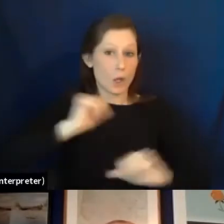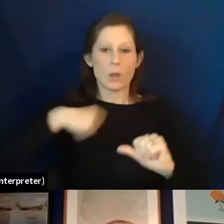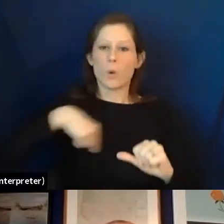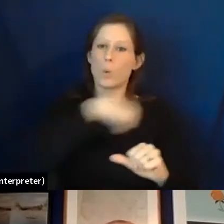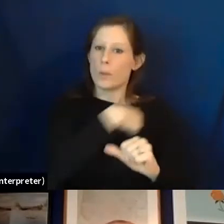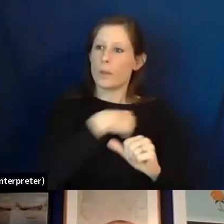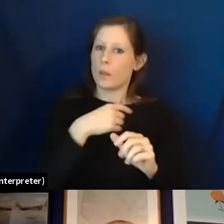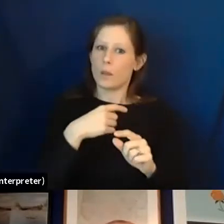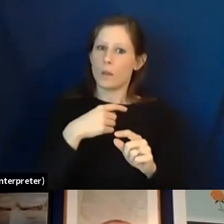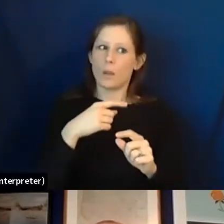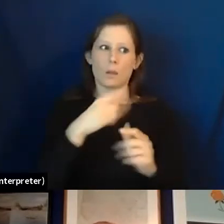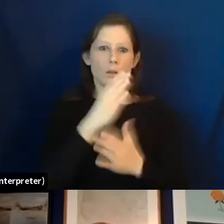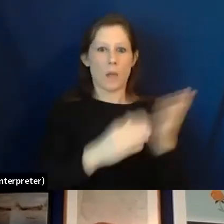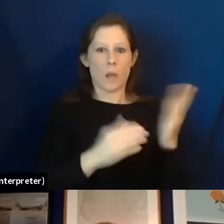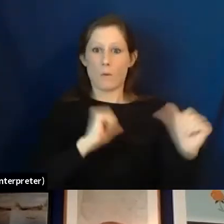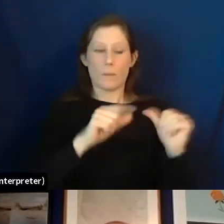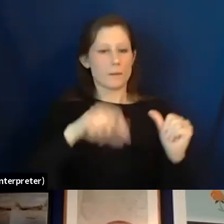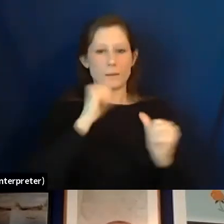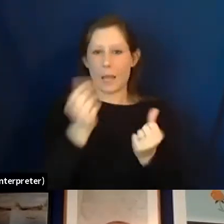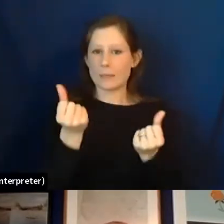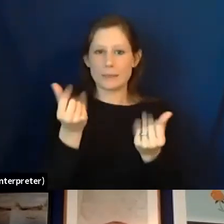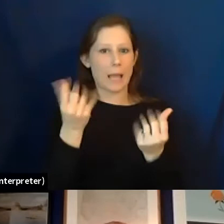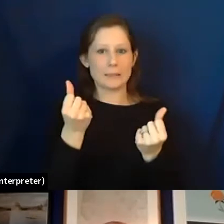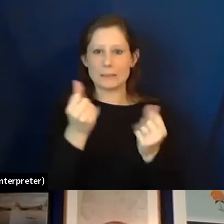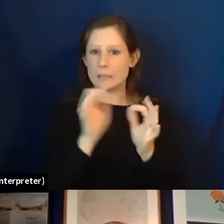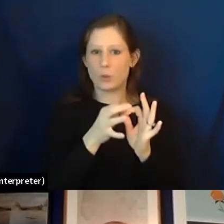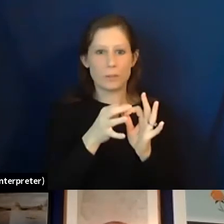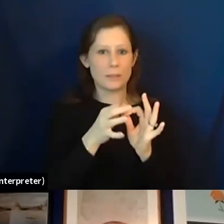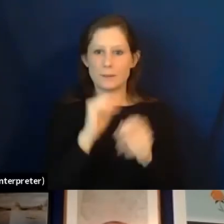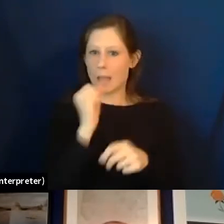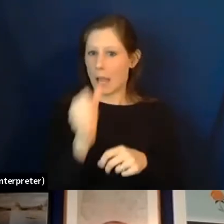performances before that weren't signed i feel badly about that if i look at our history